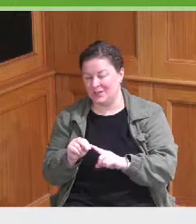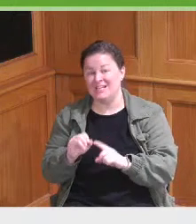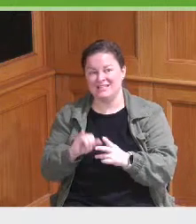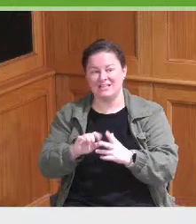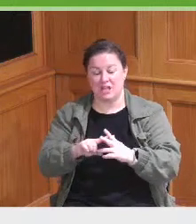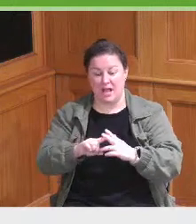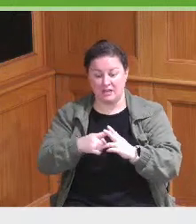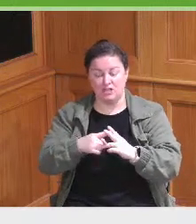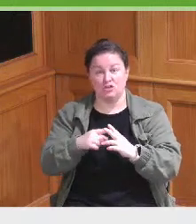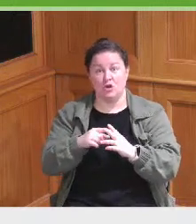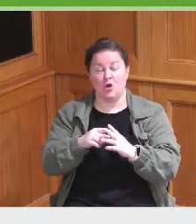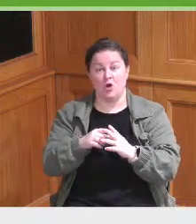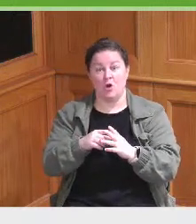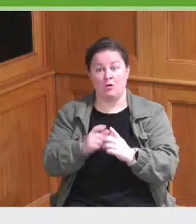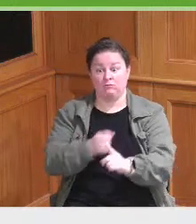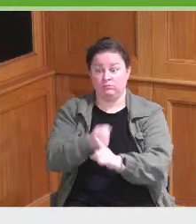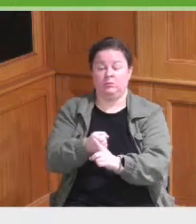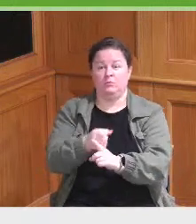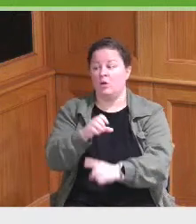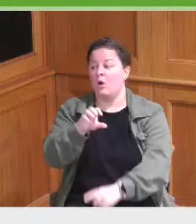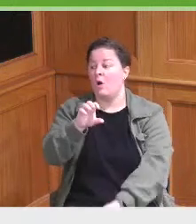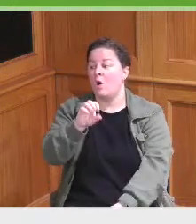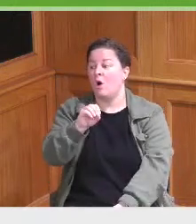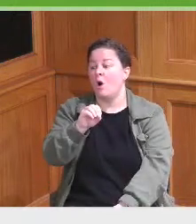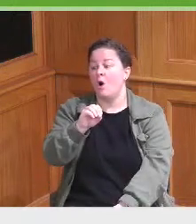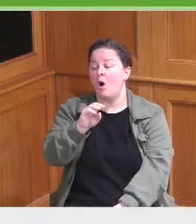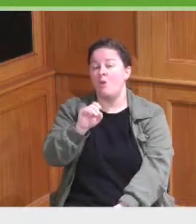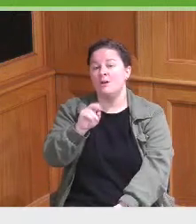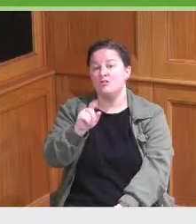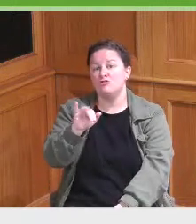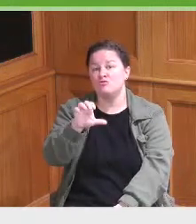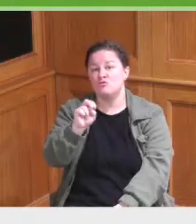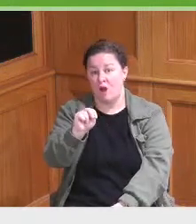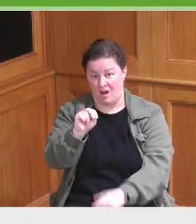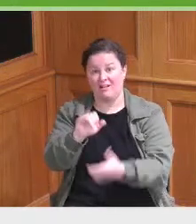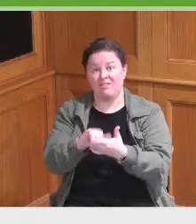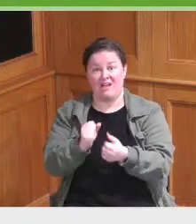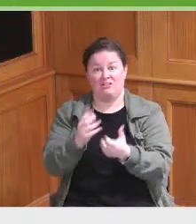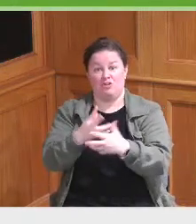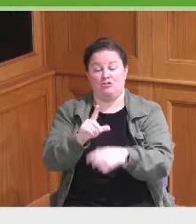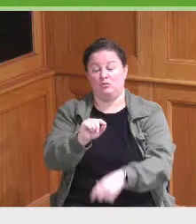across Hamilton County in the country that caused 2022's hospitalizations to be so high